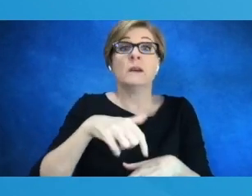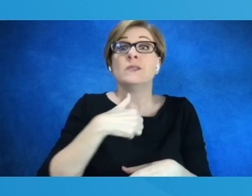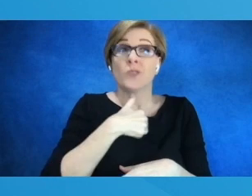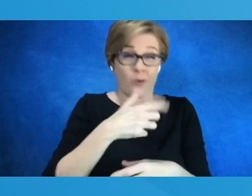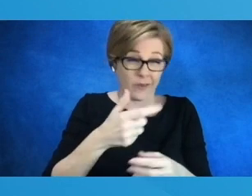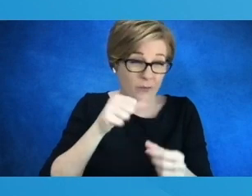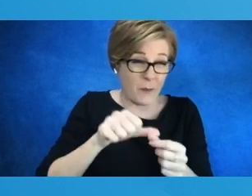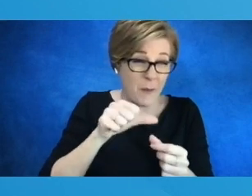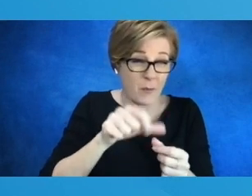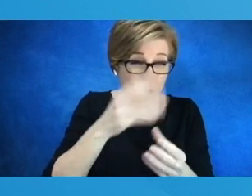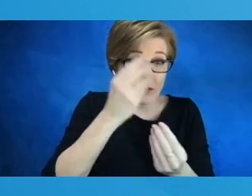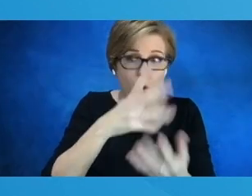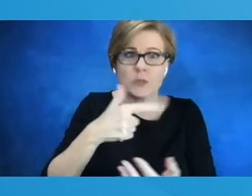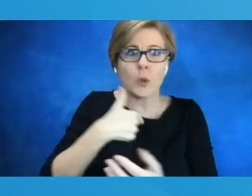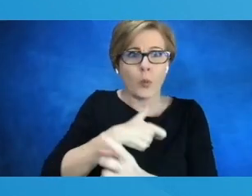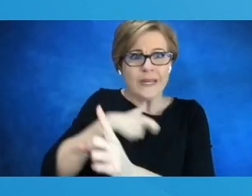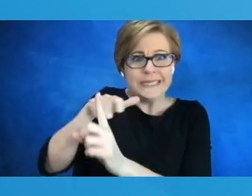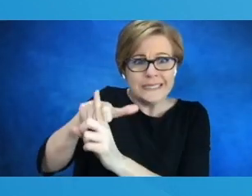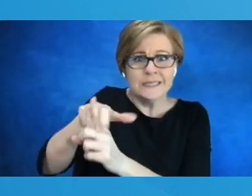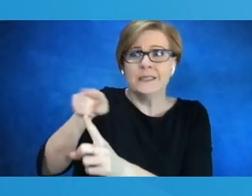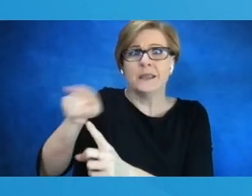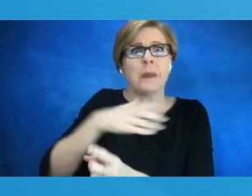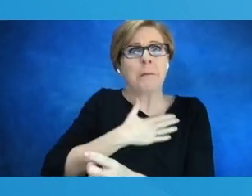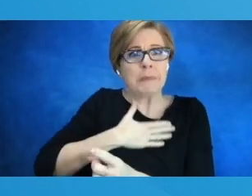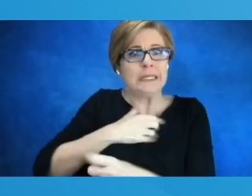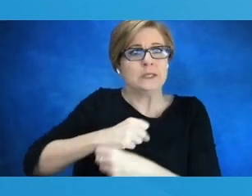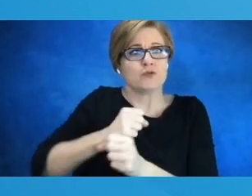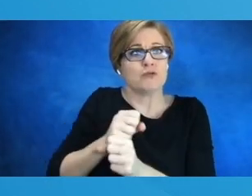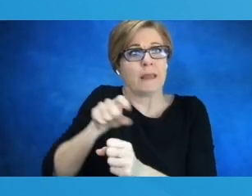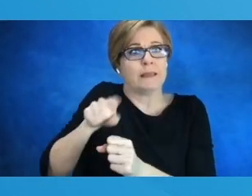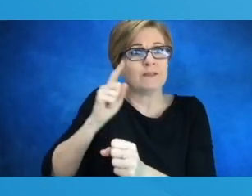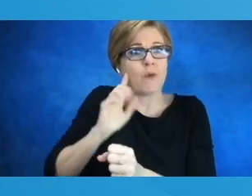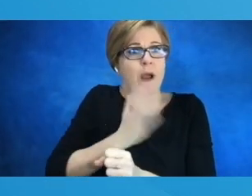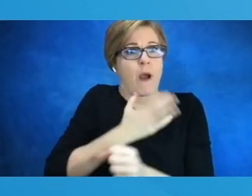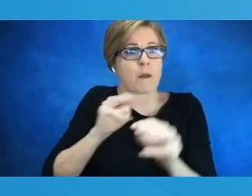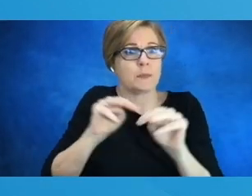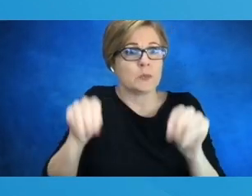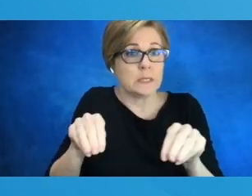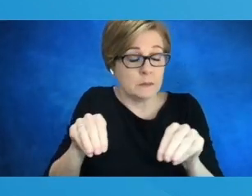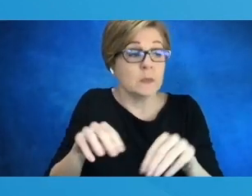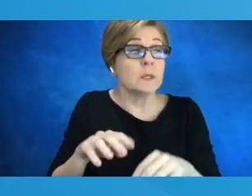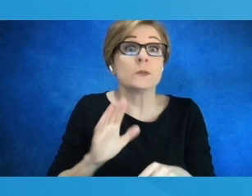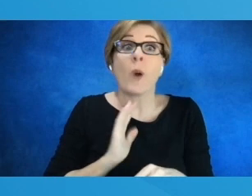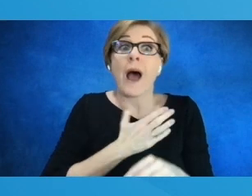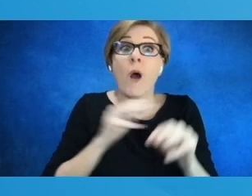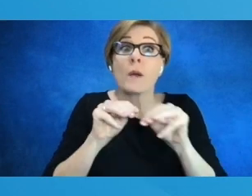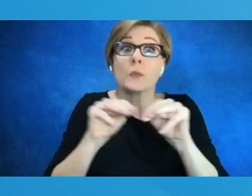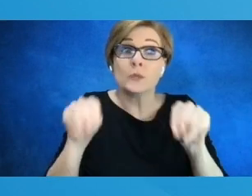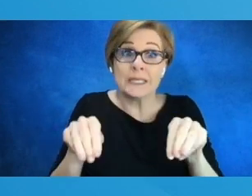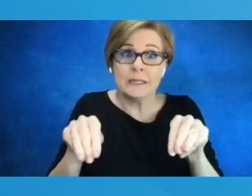And there are a couple other things about our museum that are really important besides the shape of the circle.